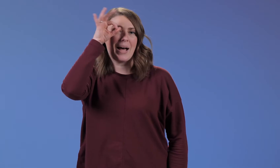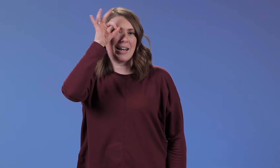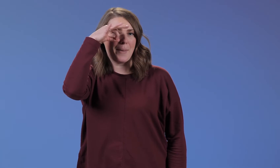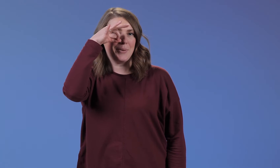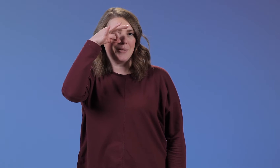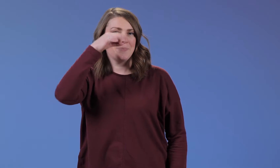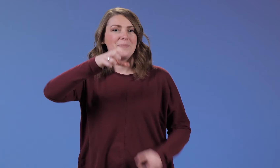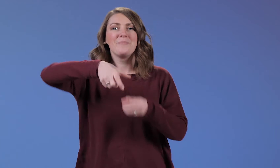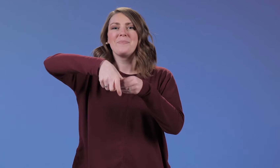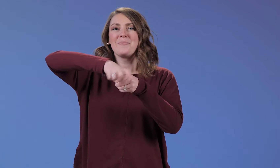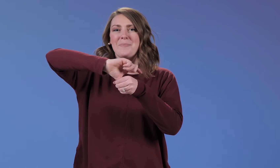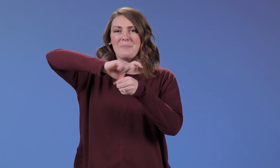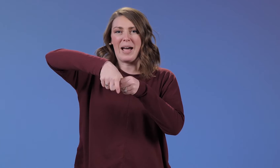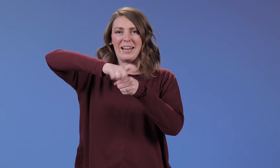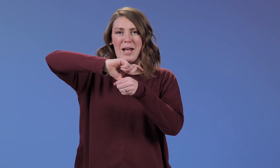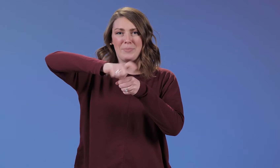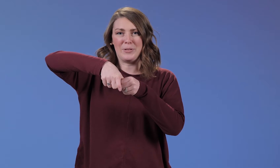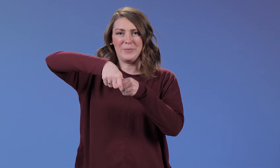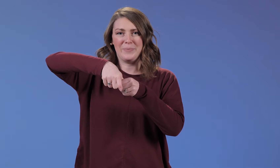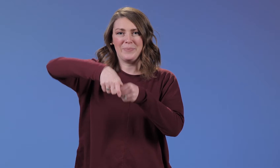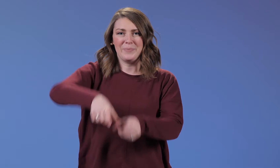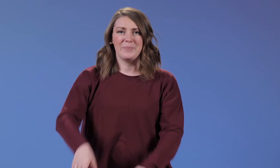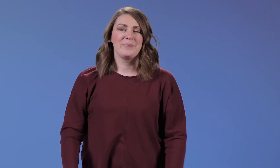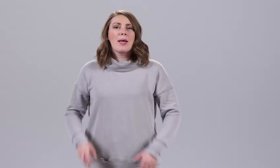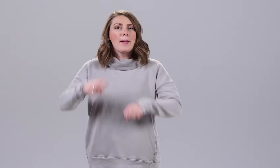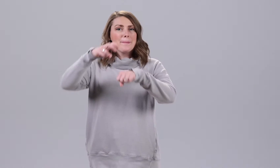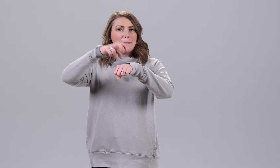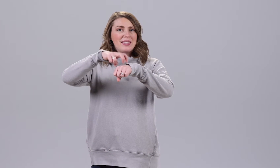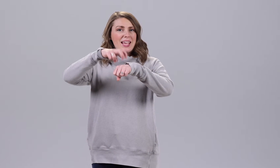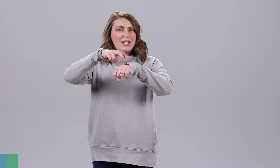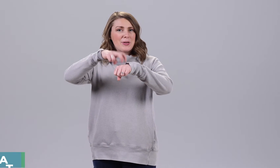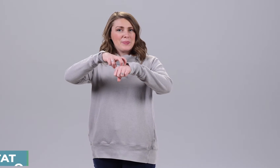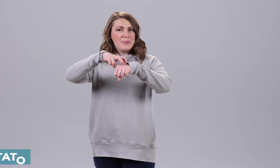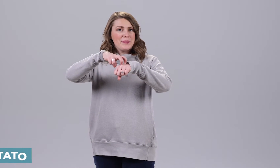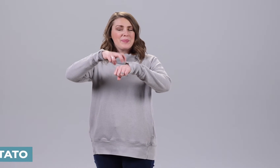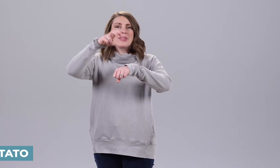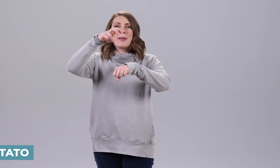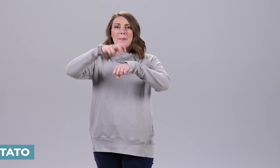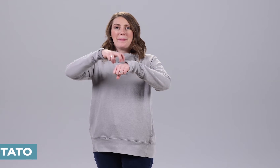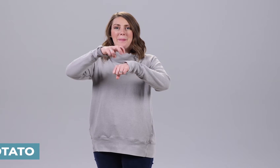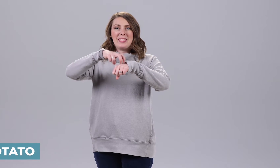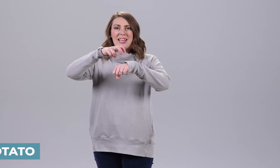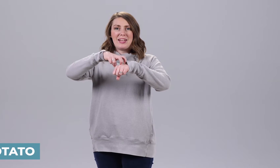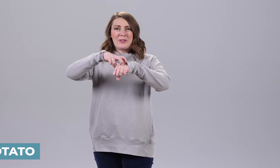PINEAPPLE PINEAPPLE POTATO POTATO